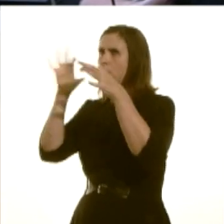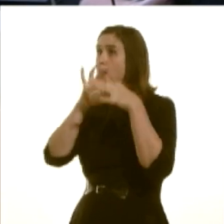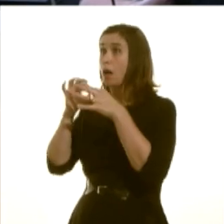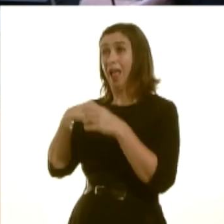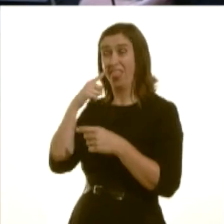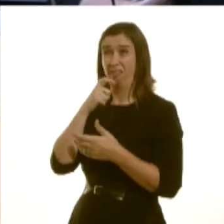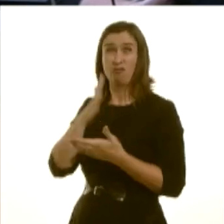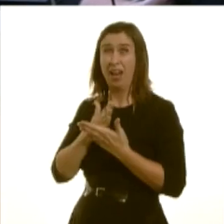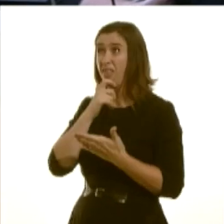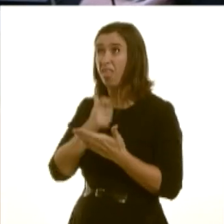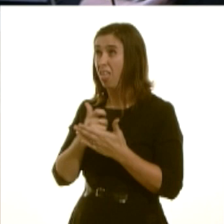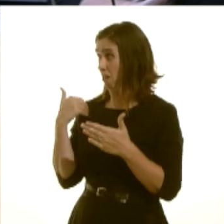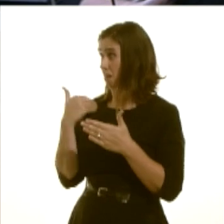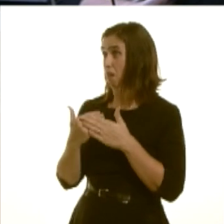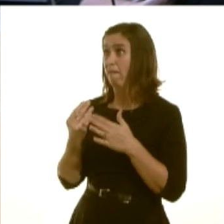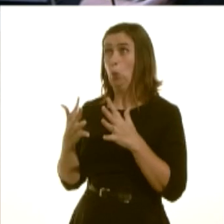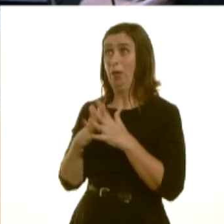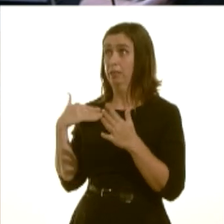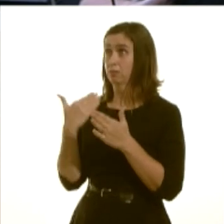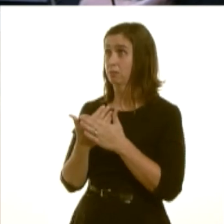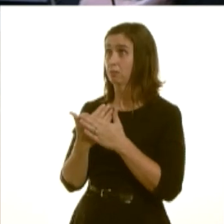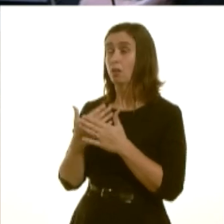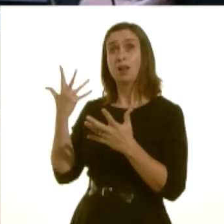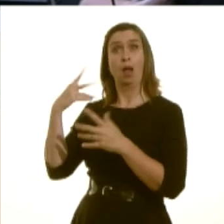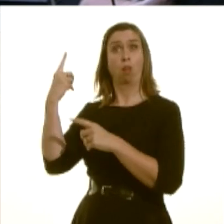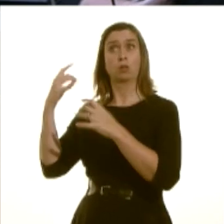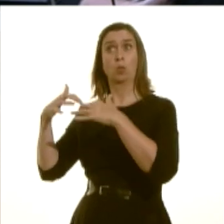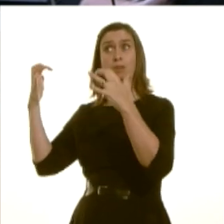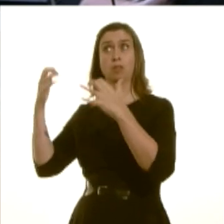is quite remarkable: the fact that there is acknowledgement in Westminster of the family